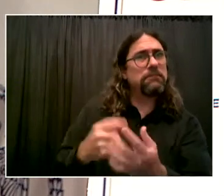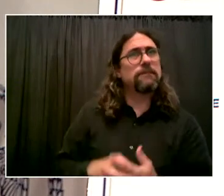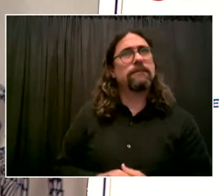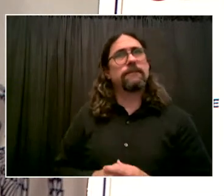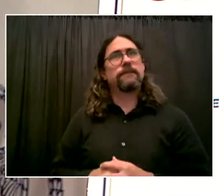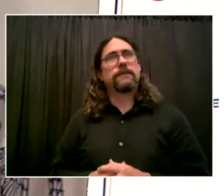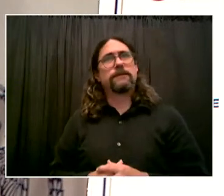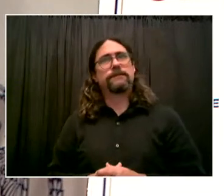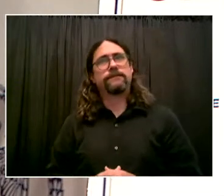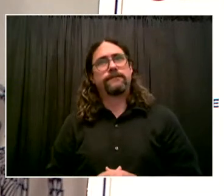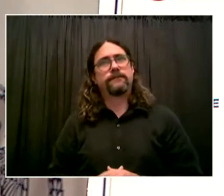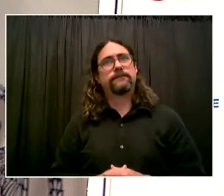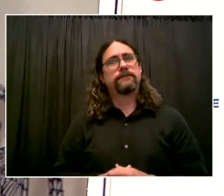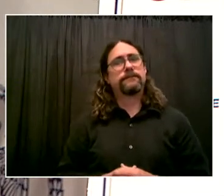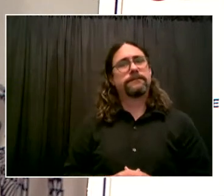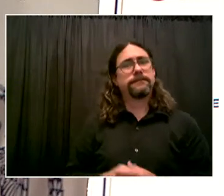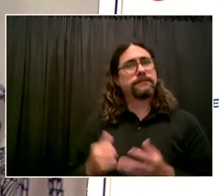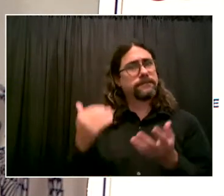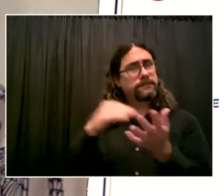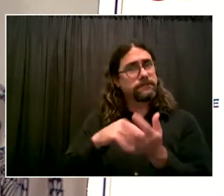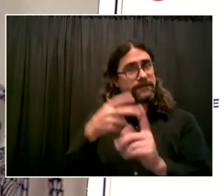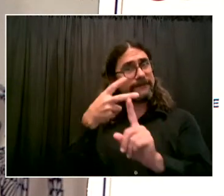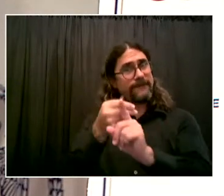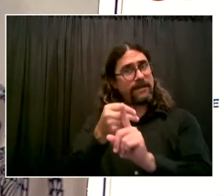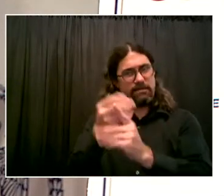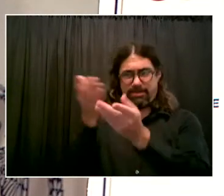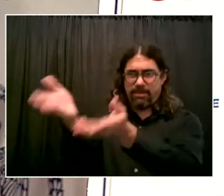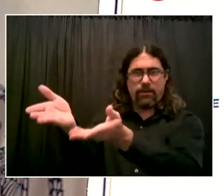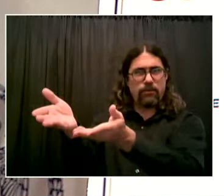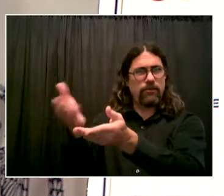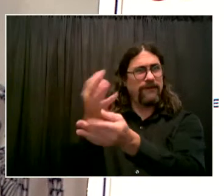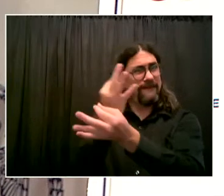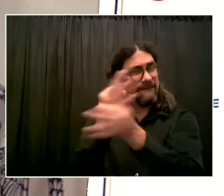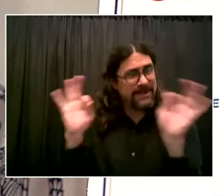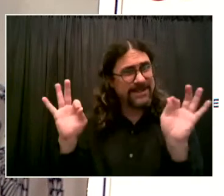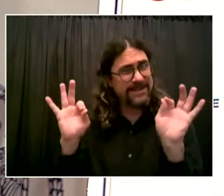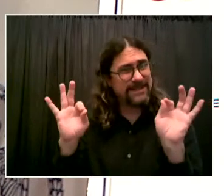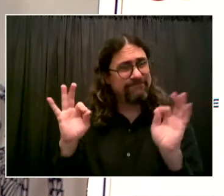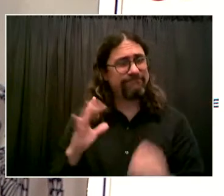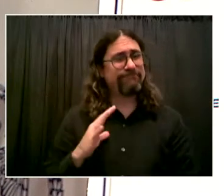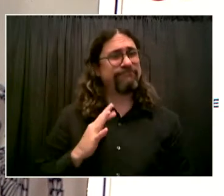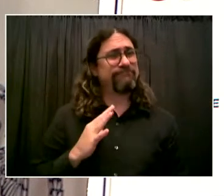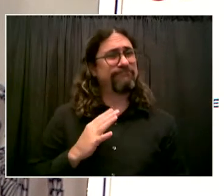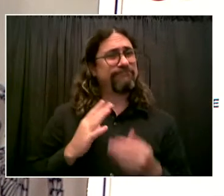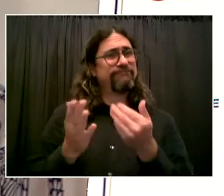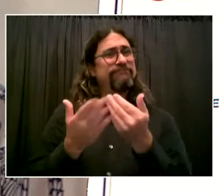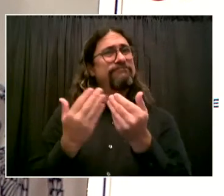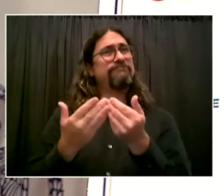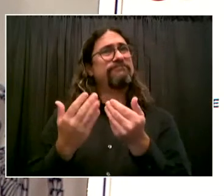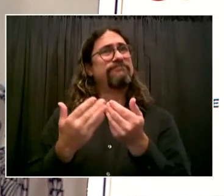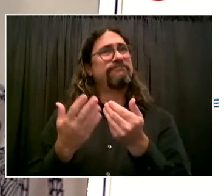GET VACCINATED AHEAD OF THE. WE ARE AL SO GOING TO BE